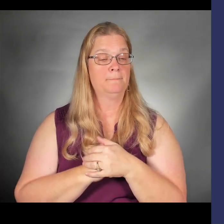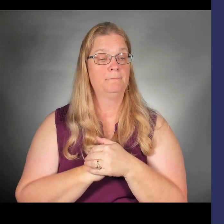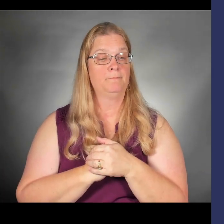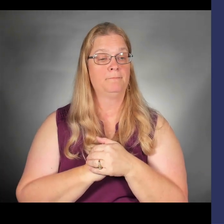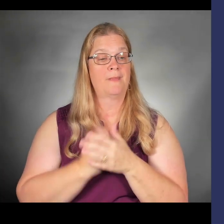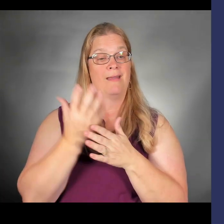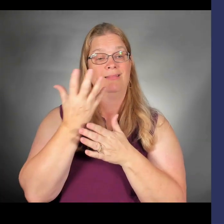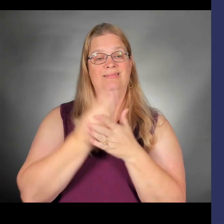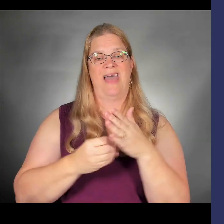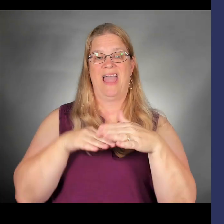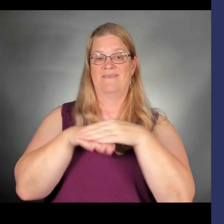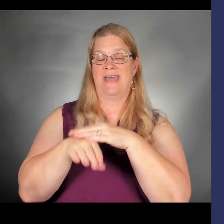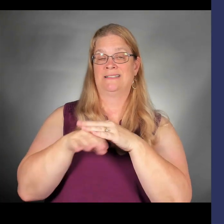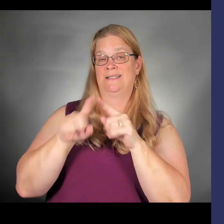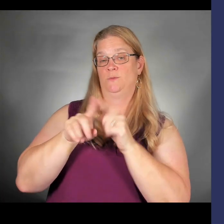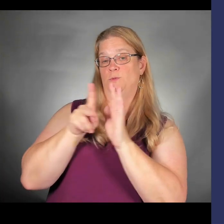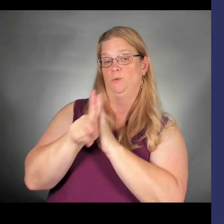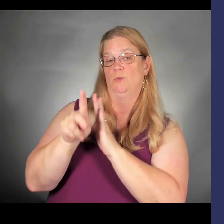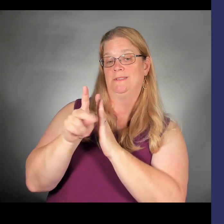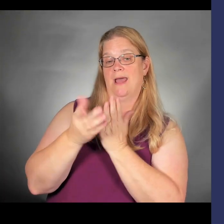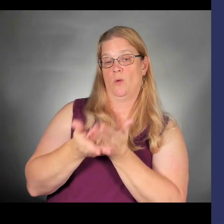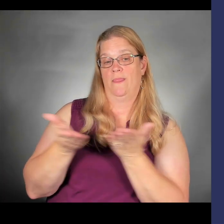Access and support for those who reach out for help.